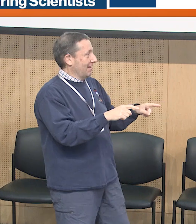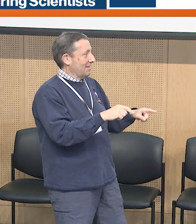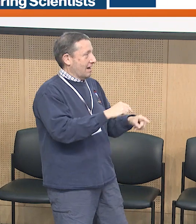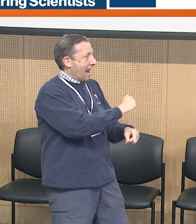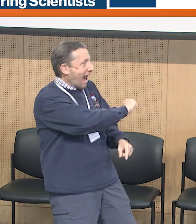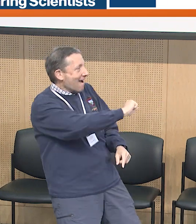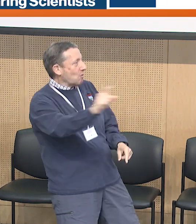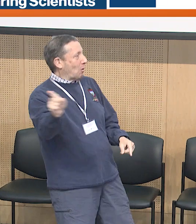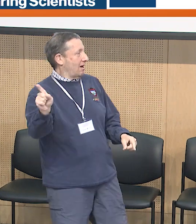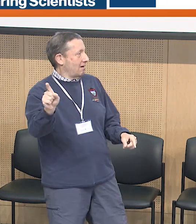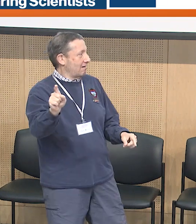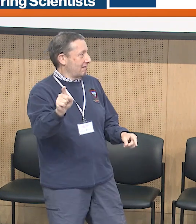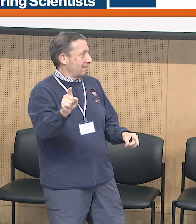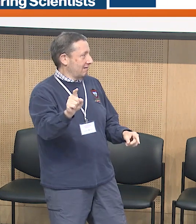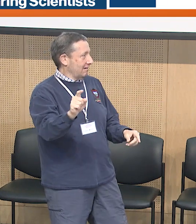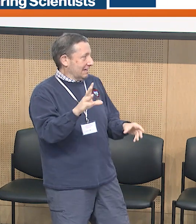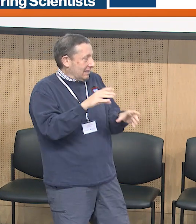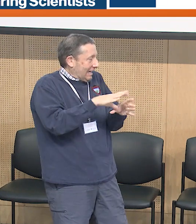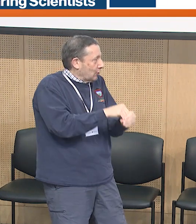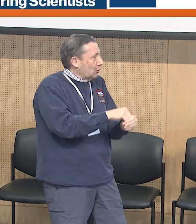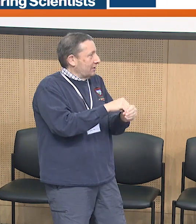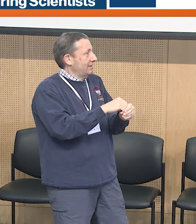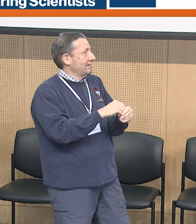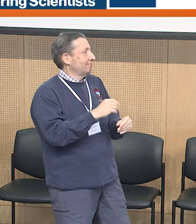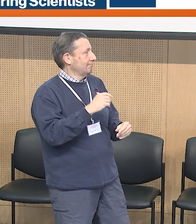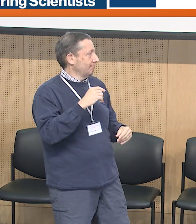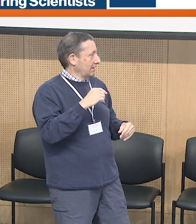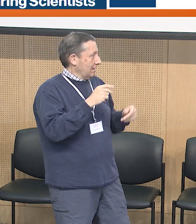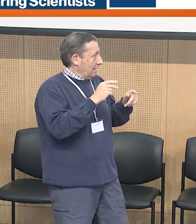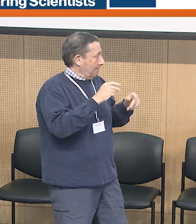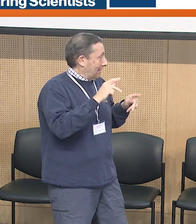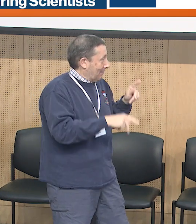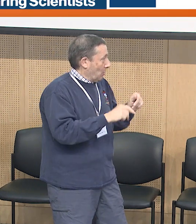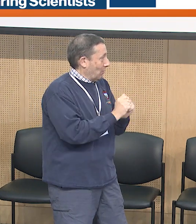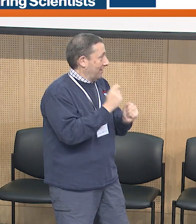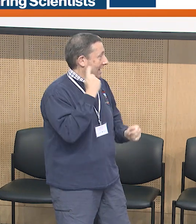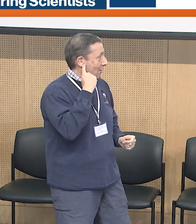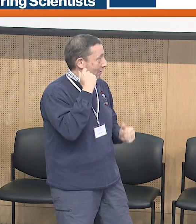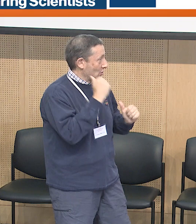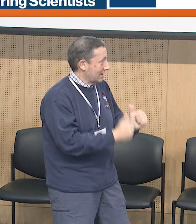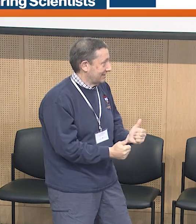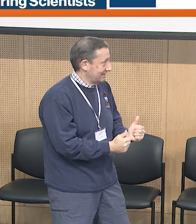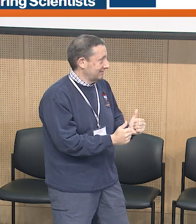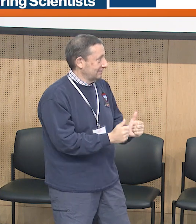I agree that everyone, including people with hearing loss...